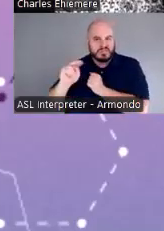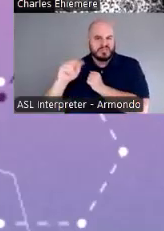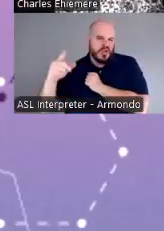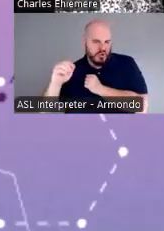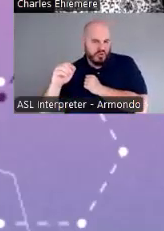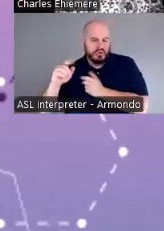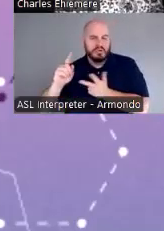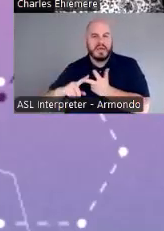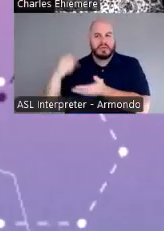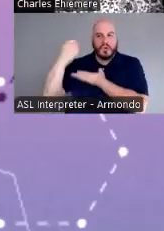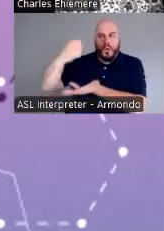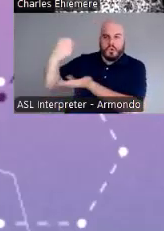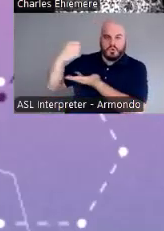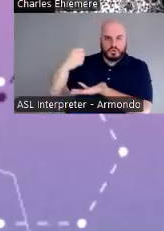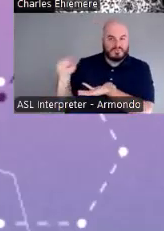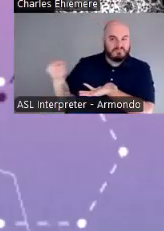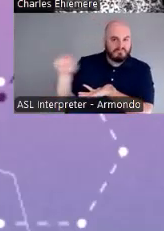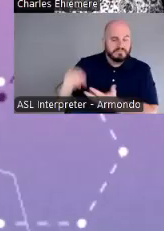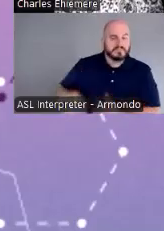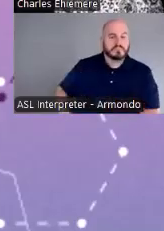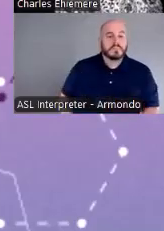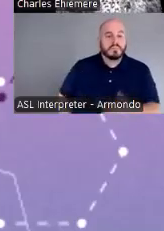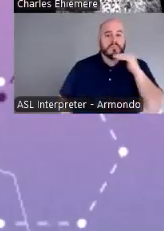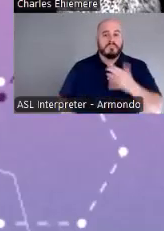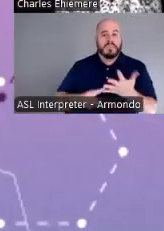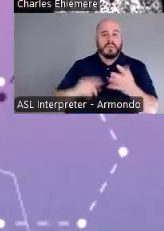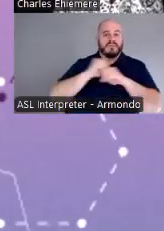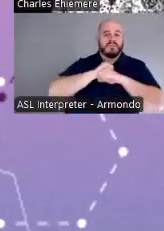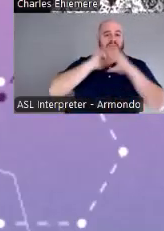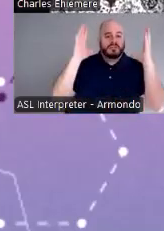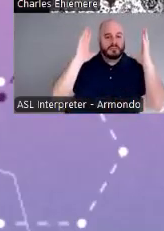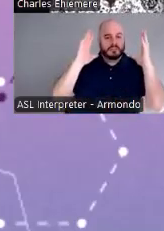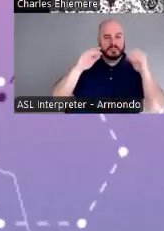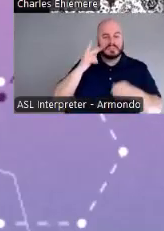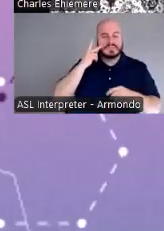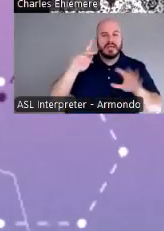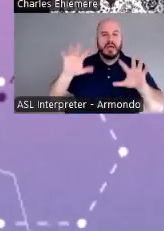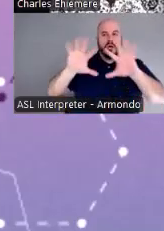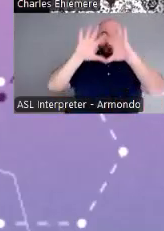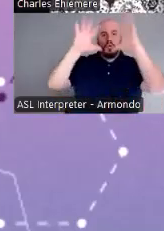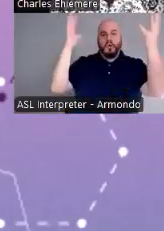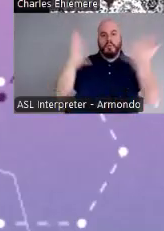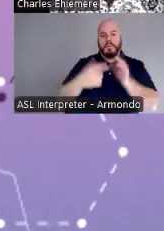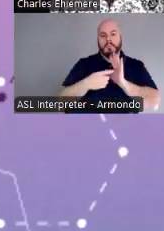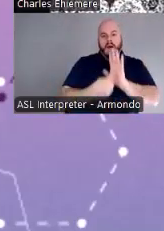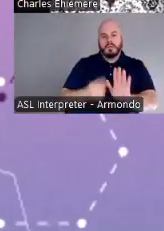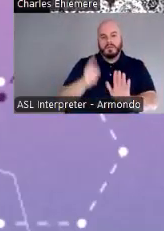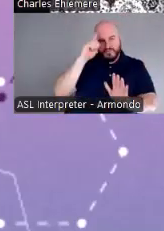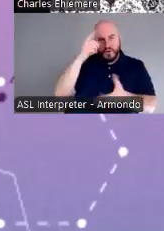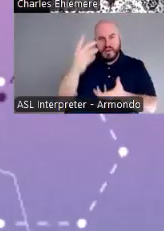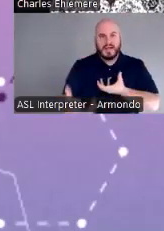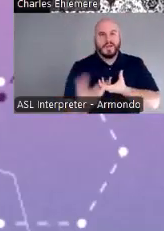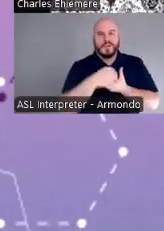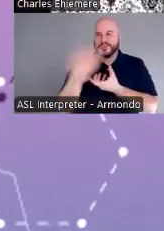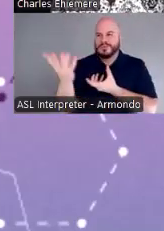And our vision is having Familia Solution